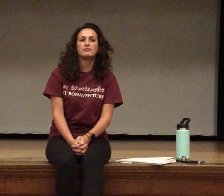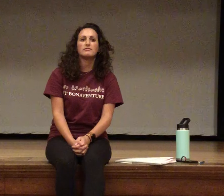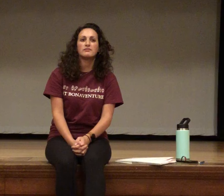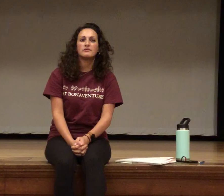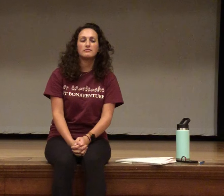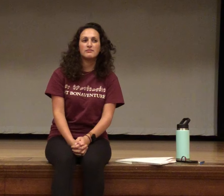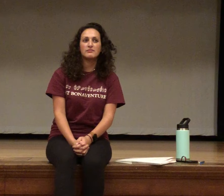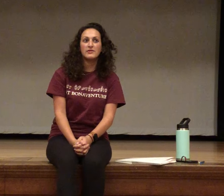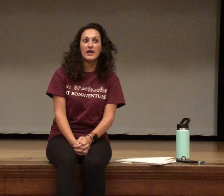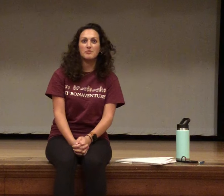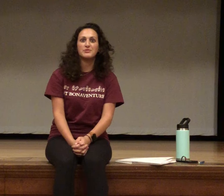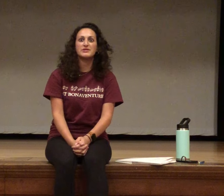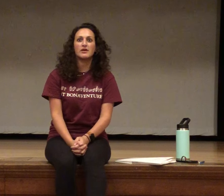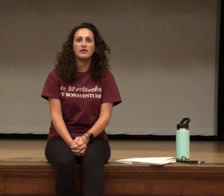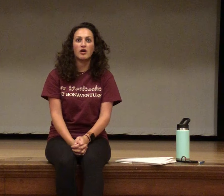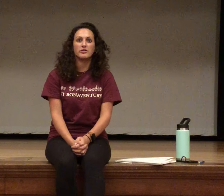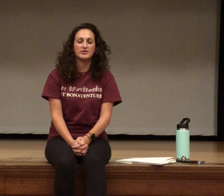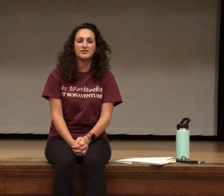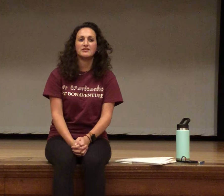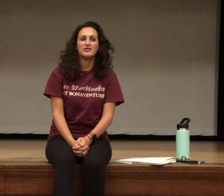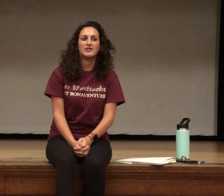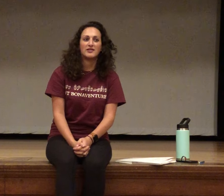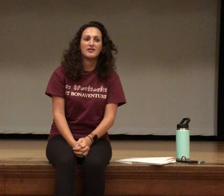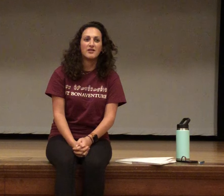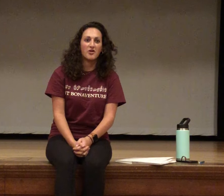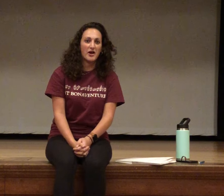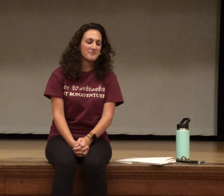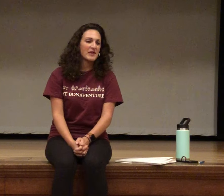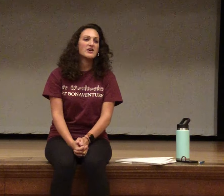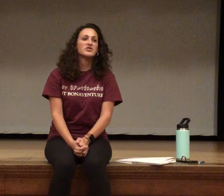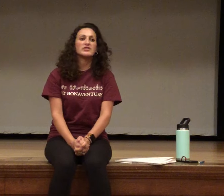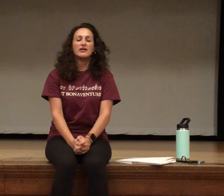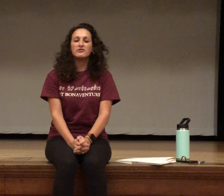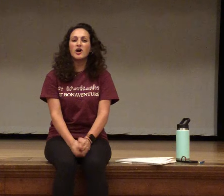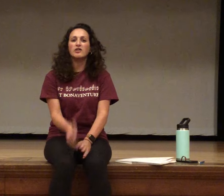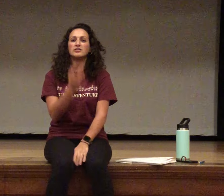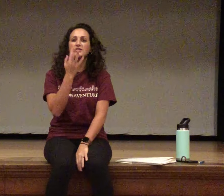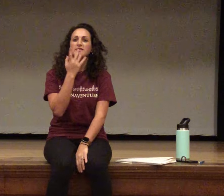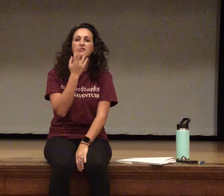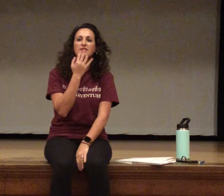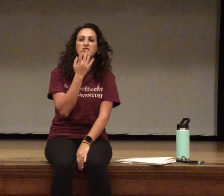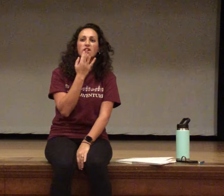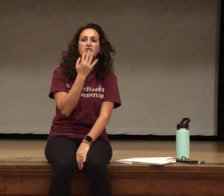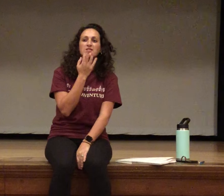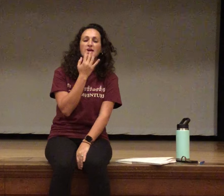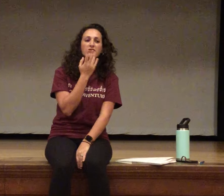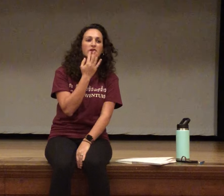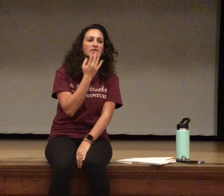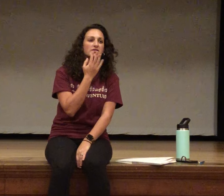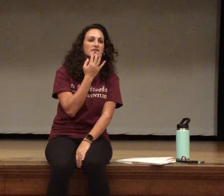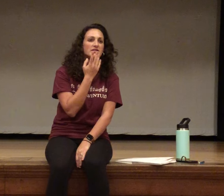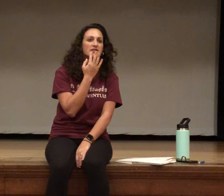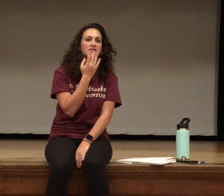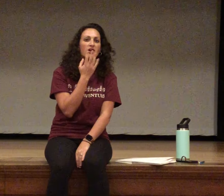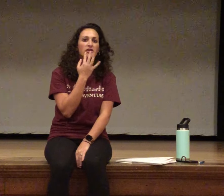um names and colors okay so the sign for colors like the general sign for colors is color